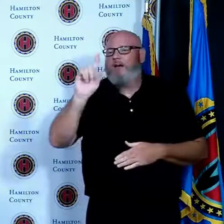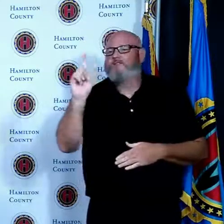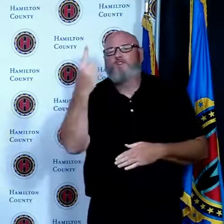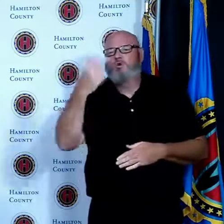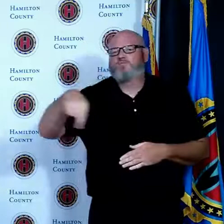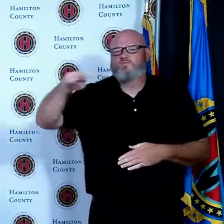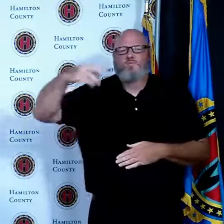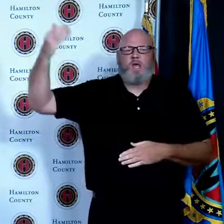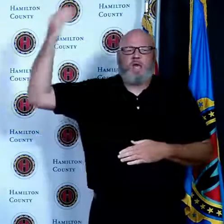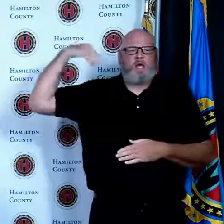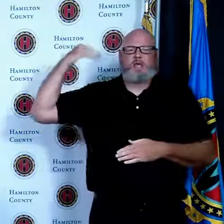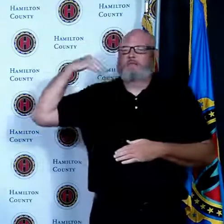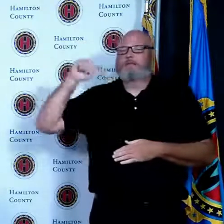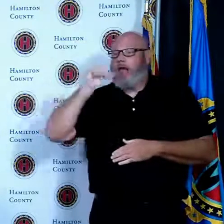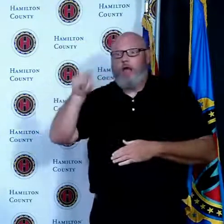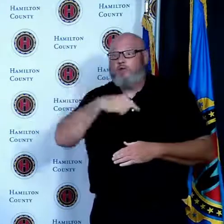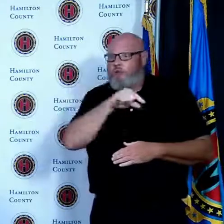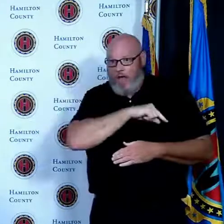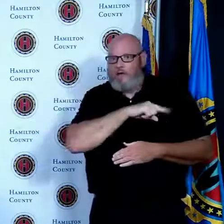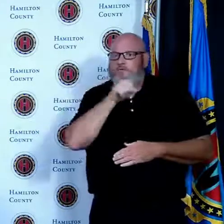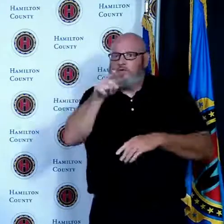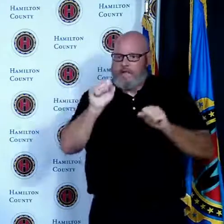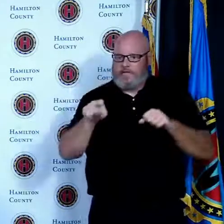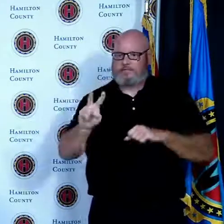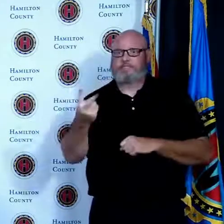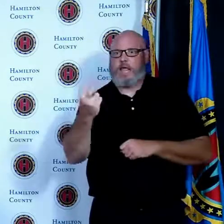you can still get assistance if you had a reduction